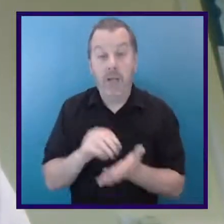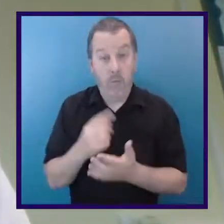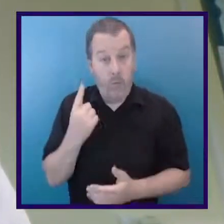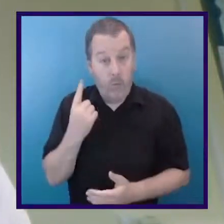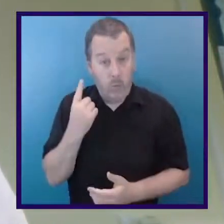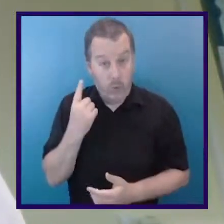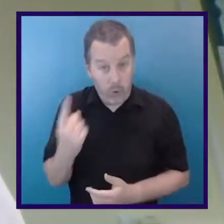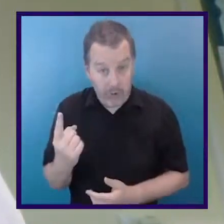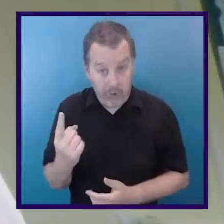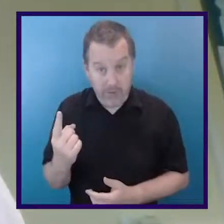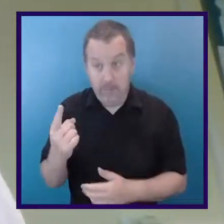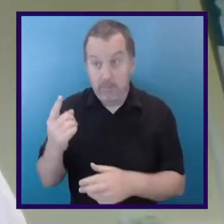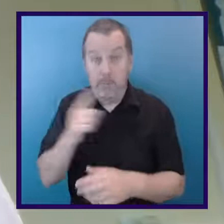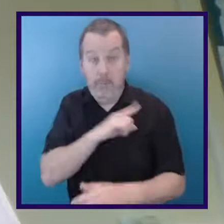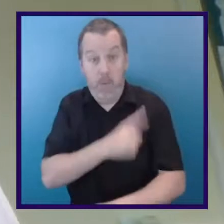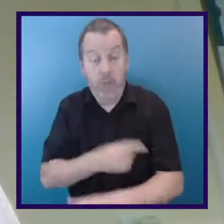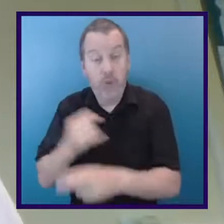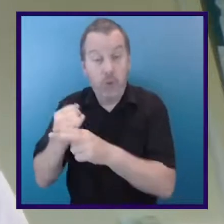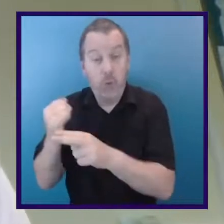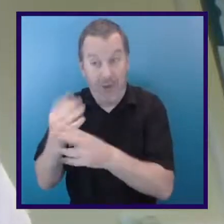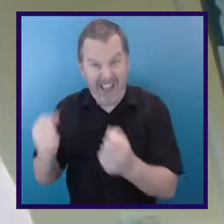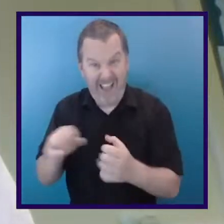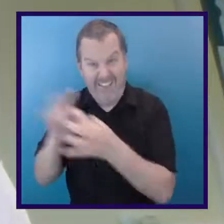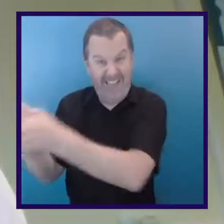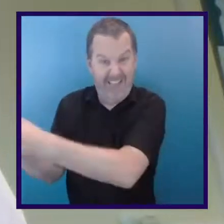links with a Polish school, you know, our Polish children were able to actually take